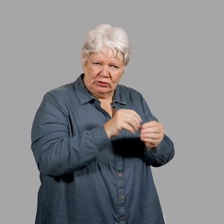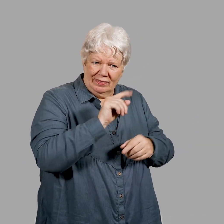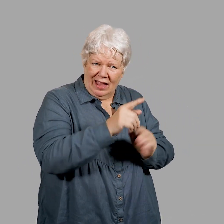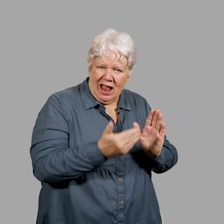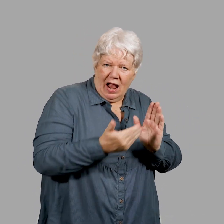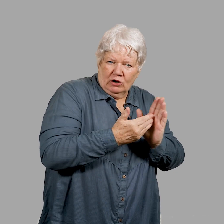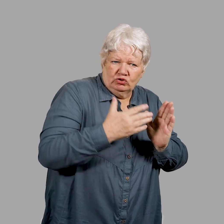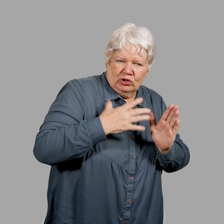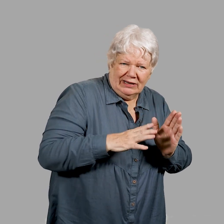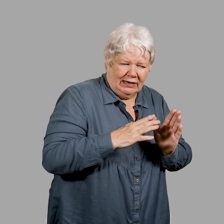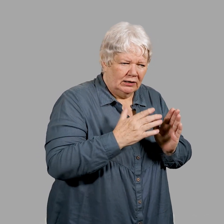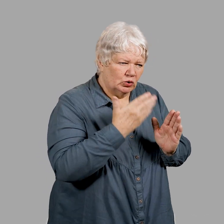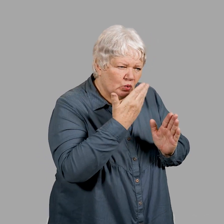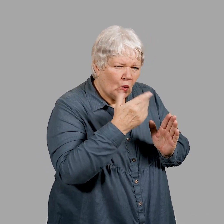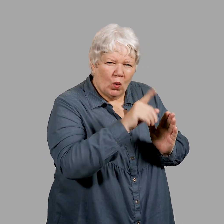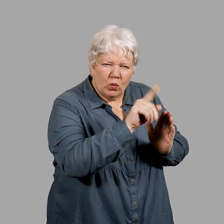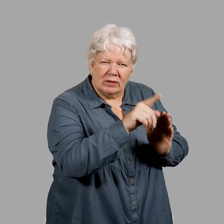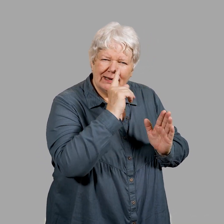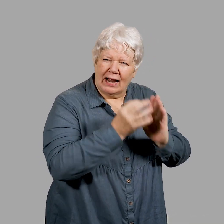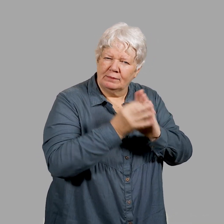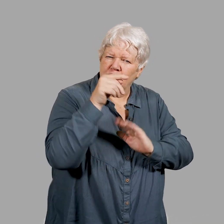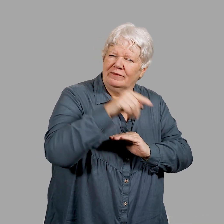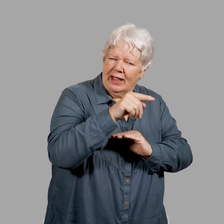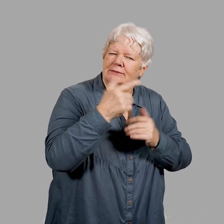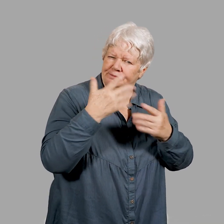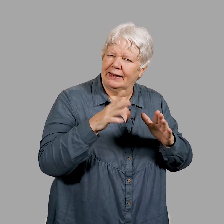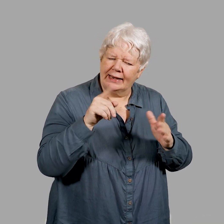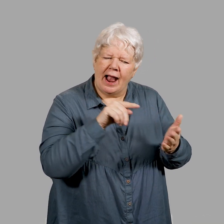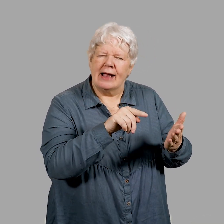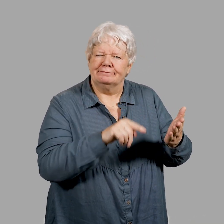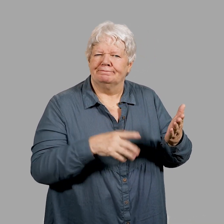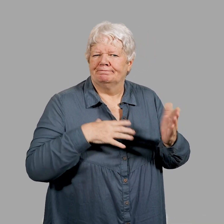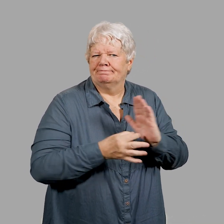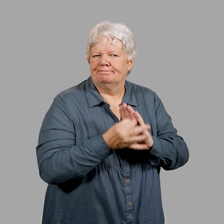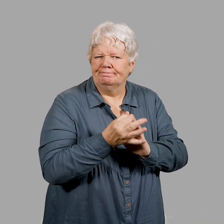Additional Support Needs from schools could be improved.